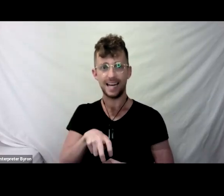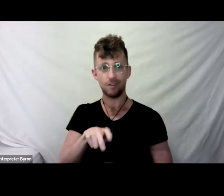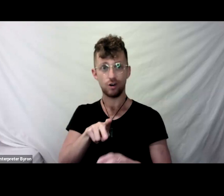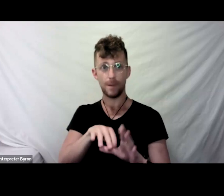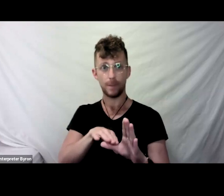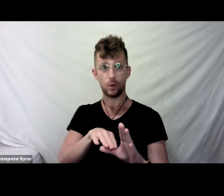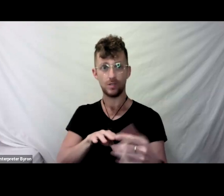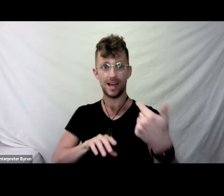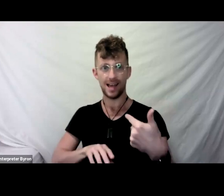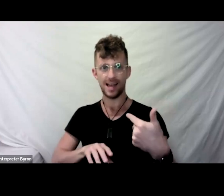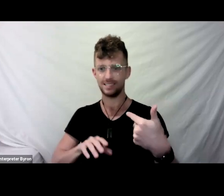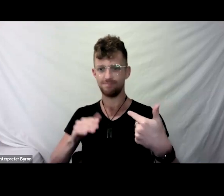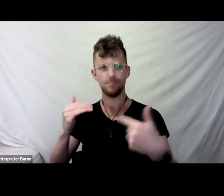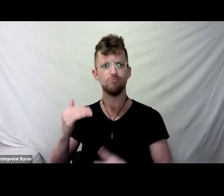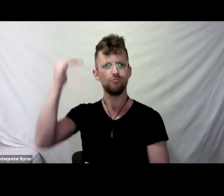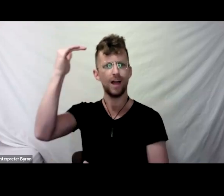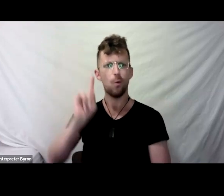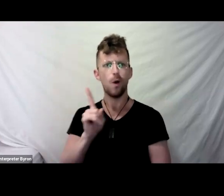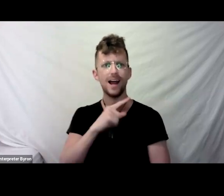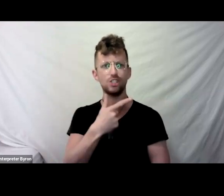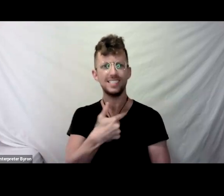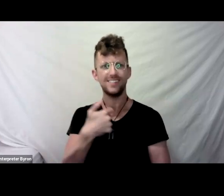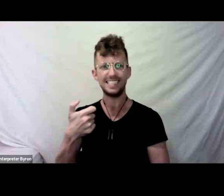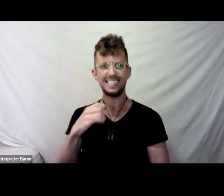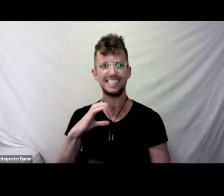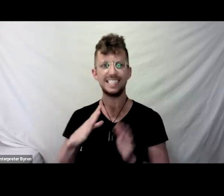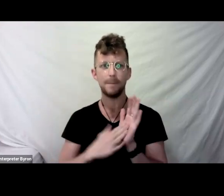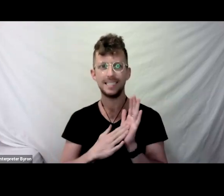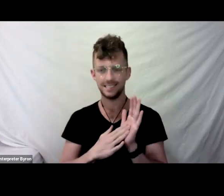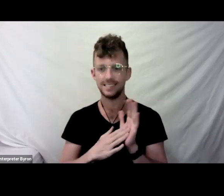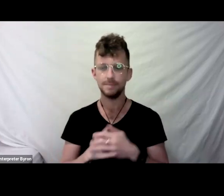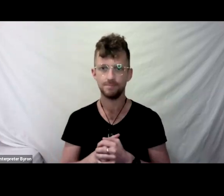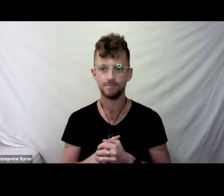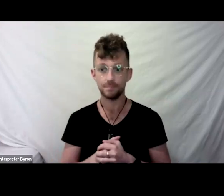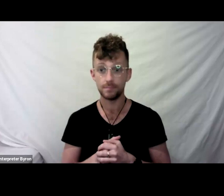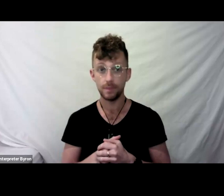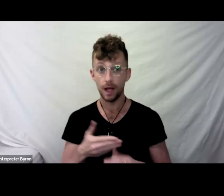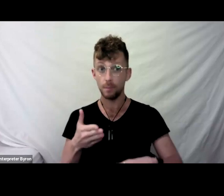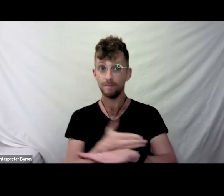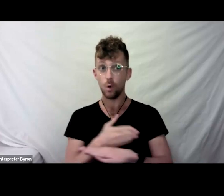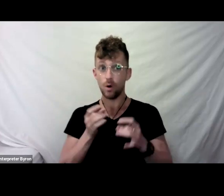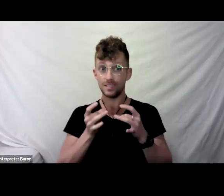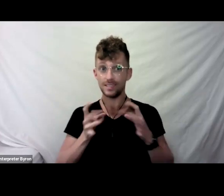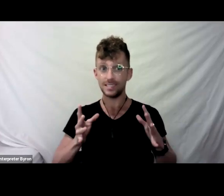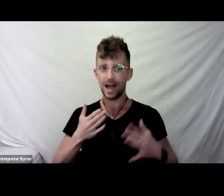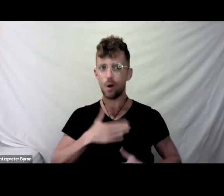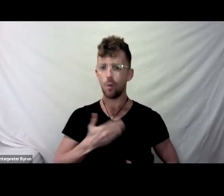Before I begin, I’d like to say thank you to all of you for attending tonight and extend our collective thanks to the team